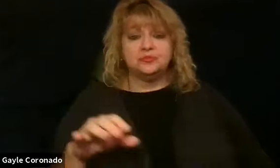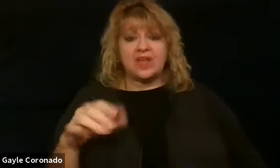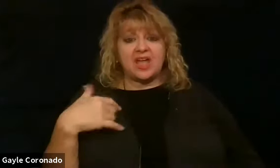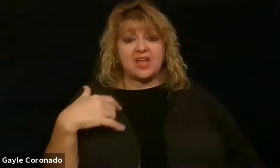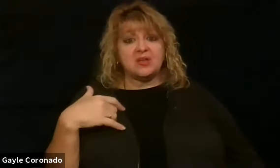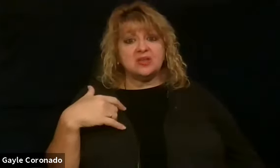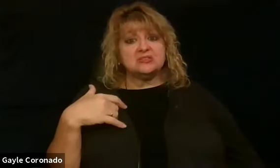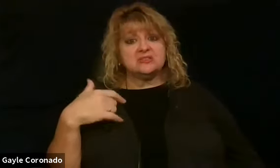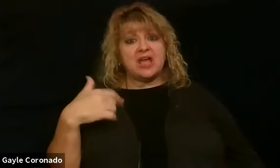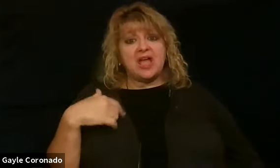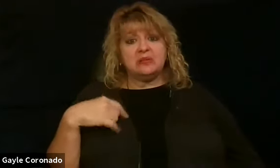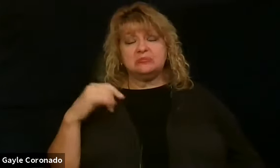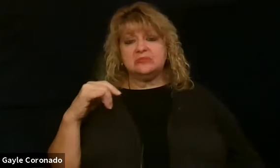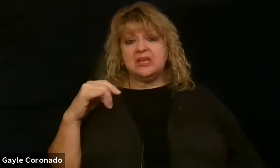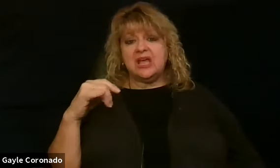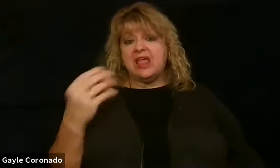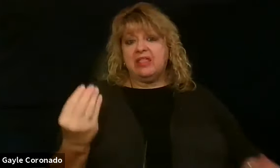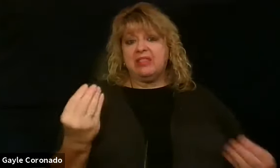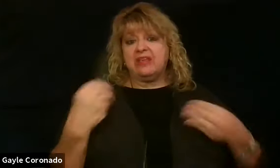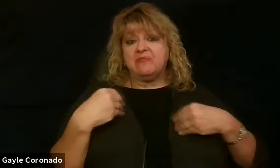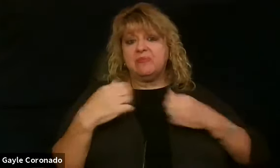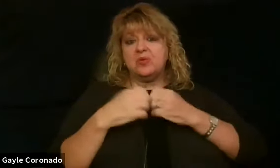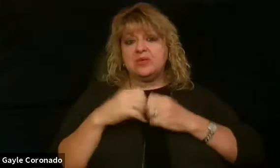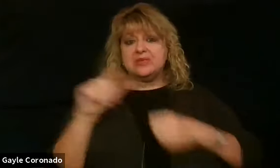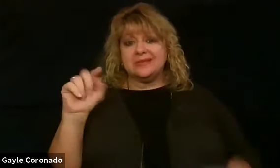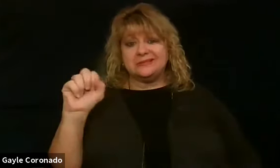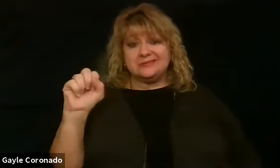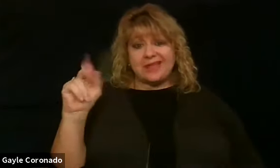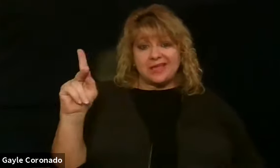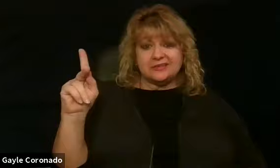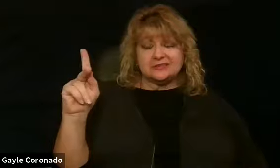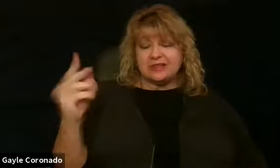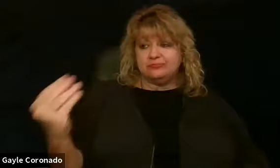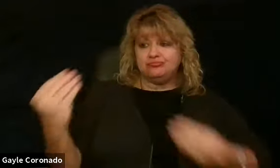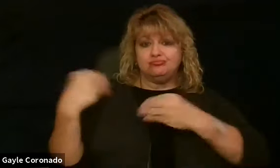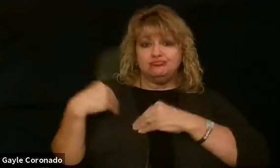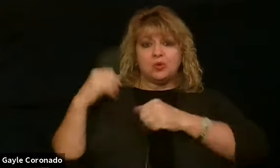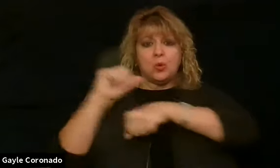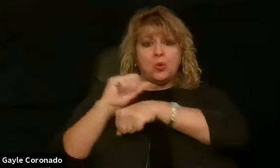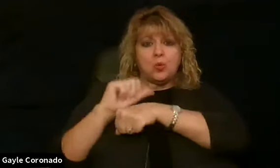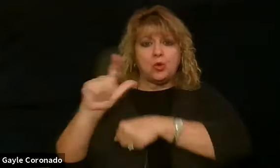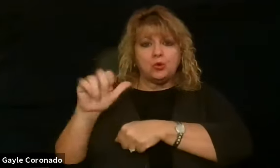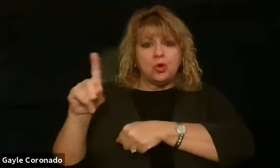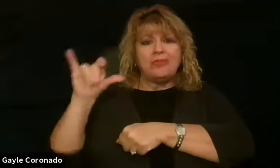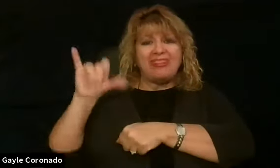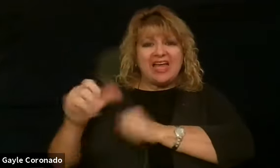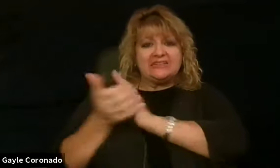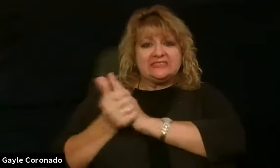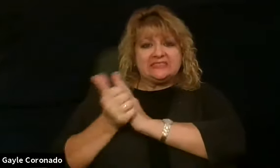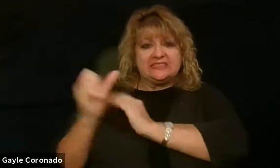So I get tasked with workloads. on that skill set.